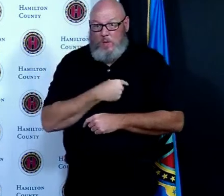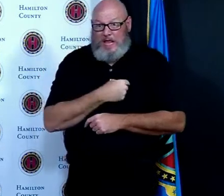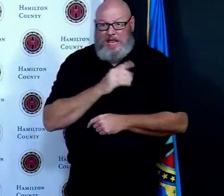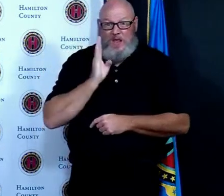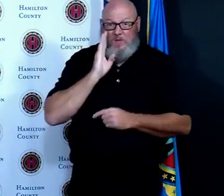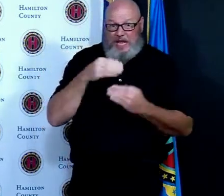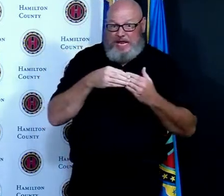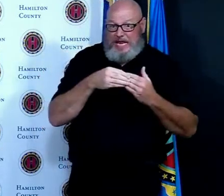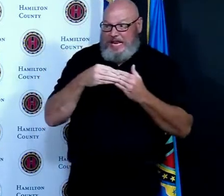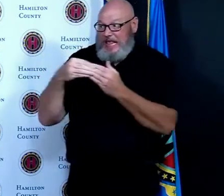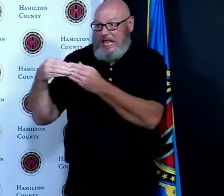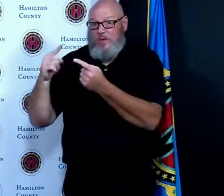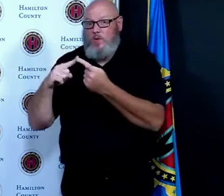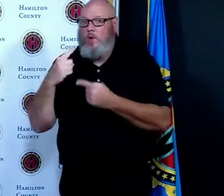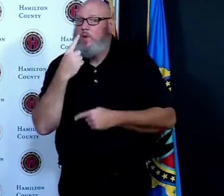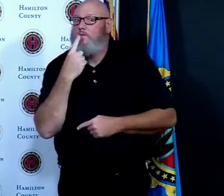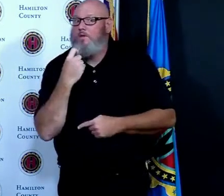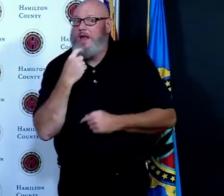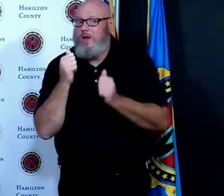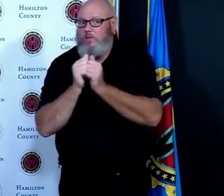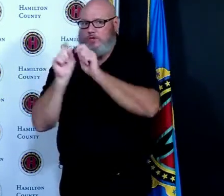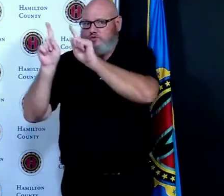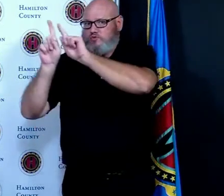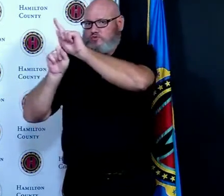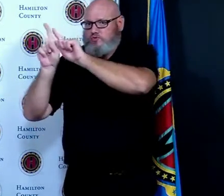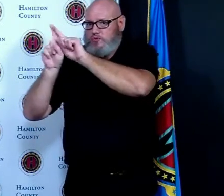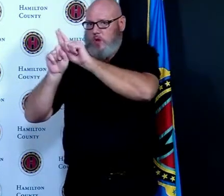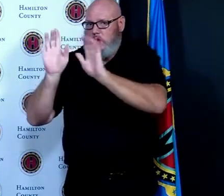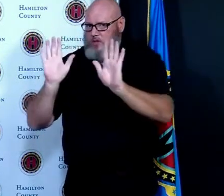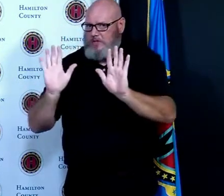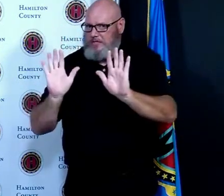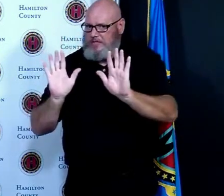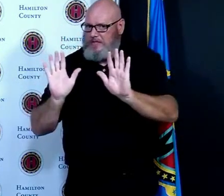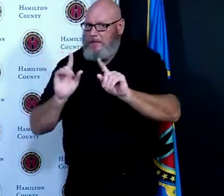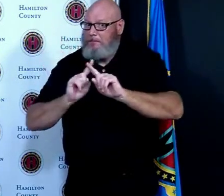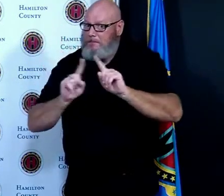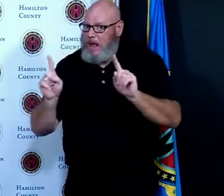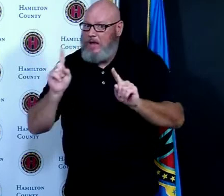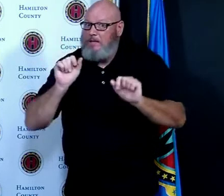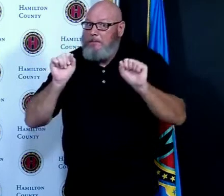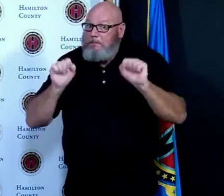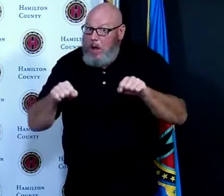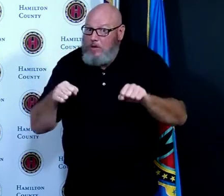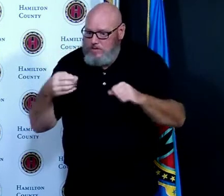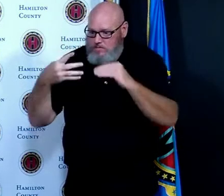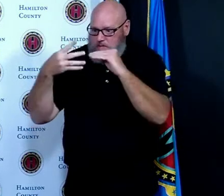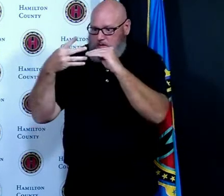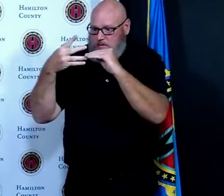has not yet happened there's some concern frankly in some of our counties that we are going to hit